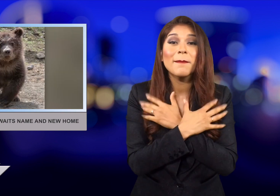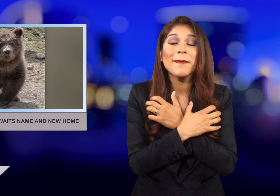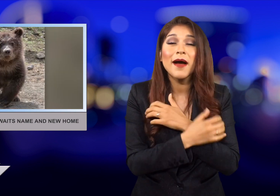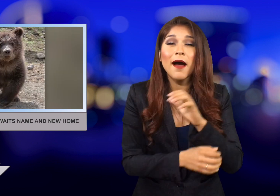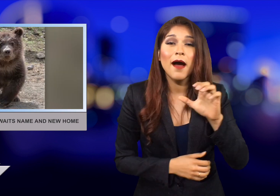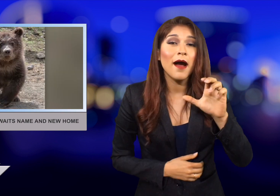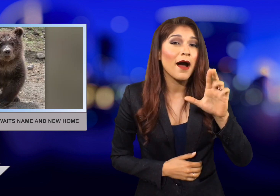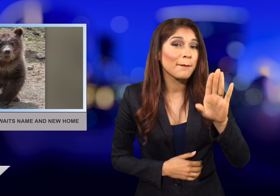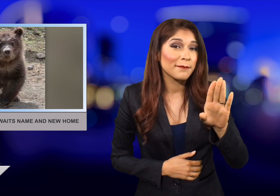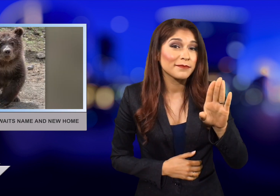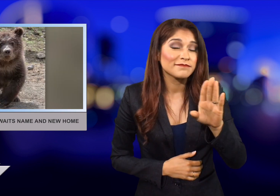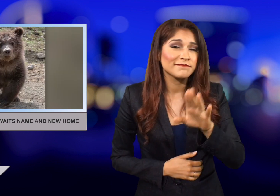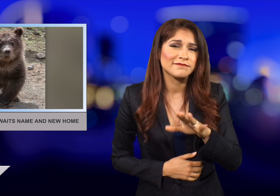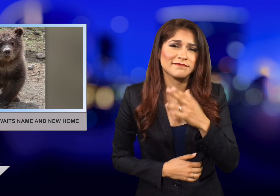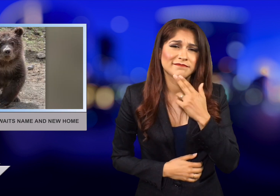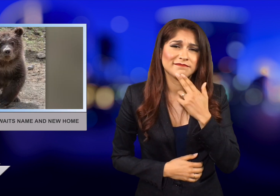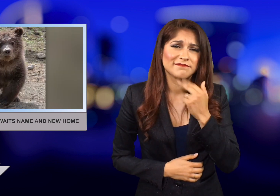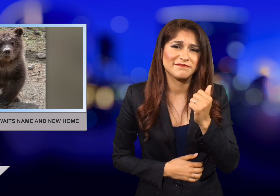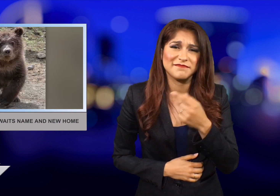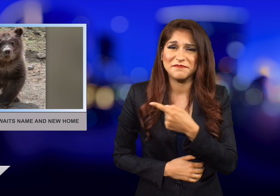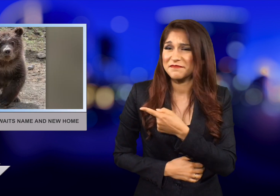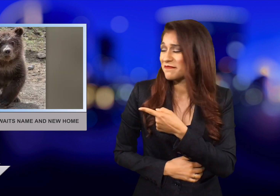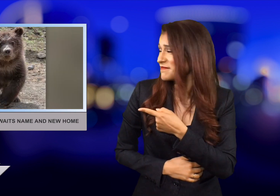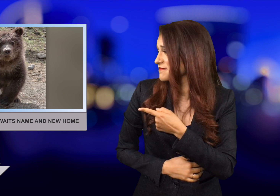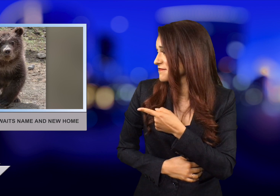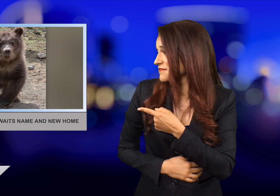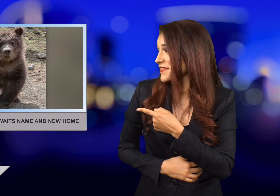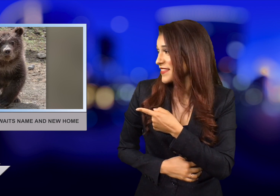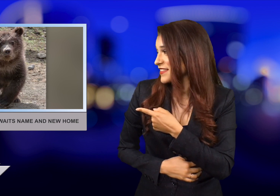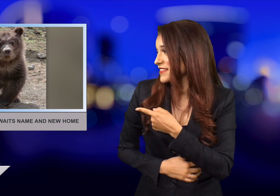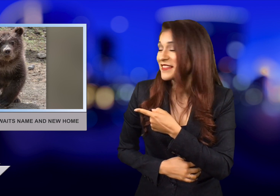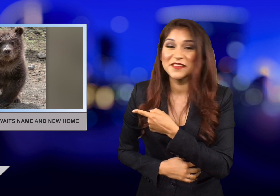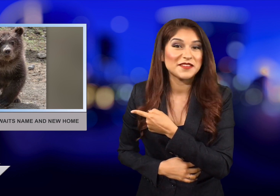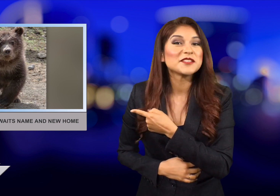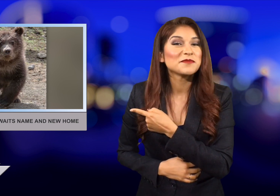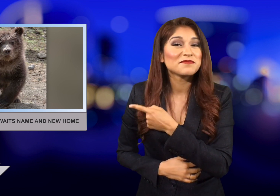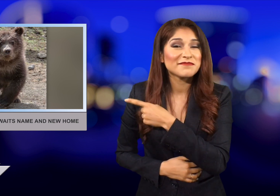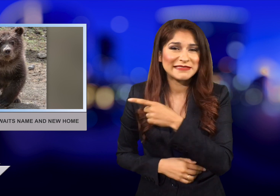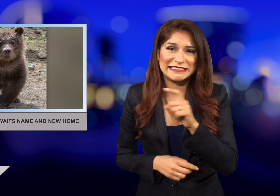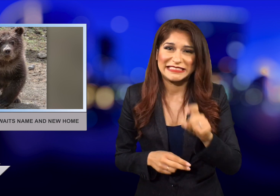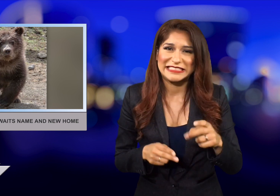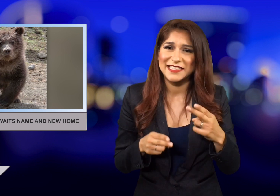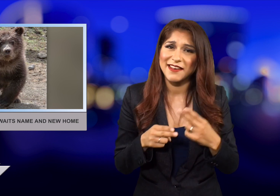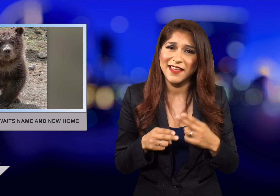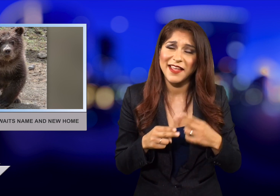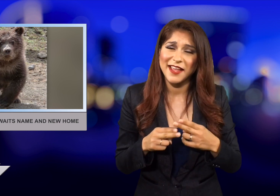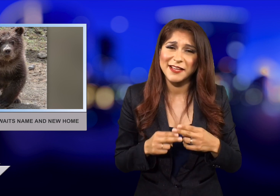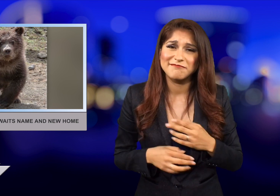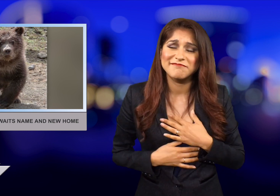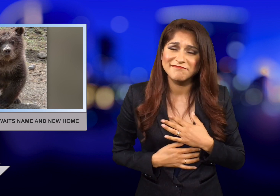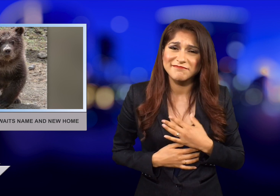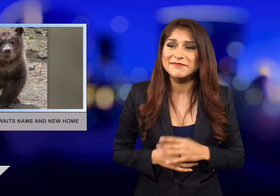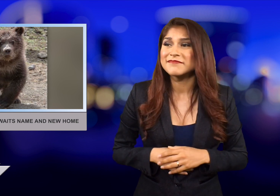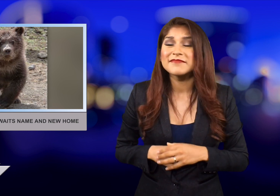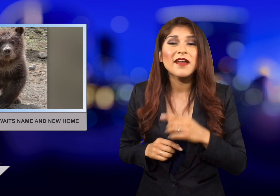This adorable bear cub needs a name.